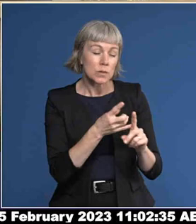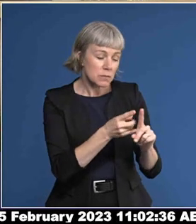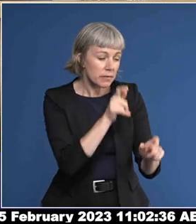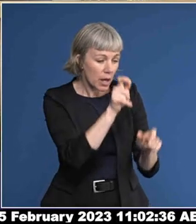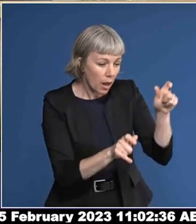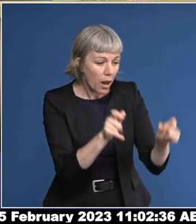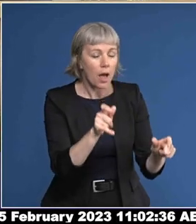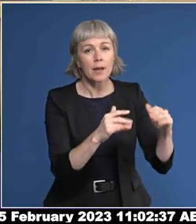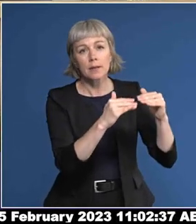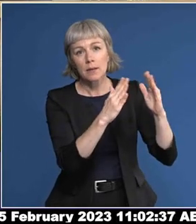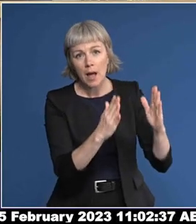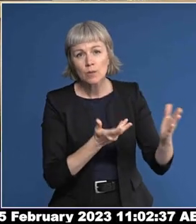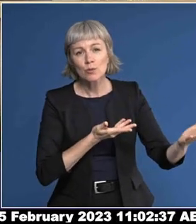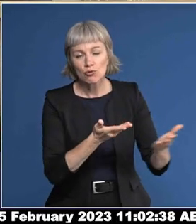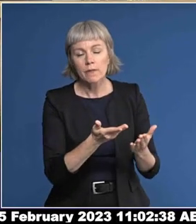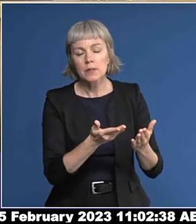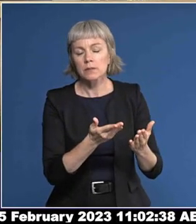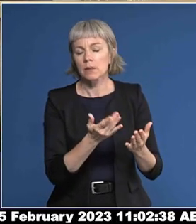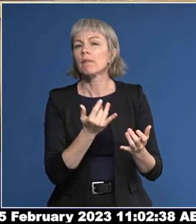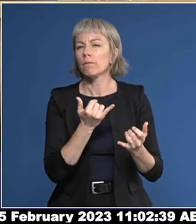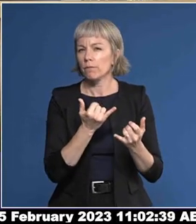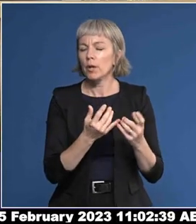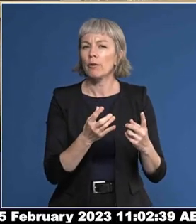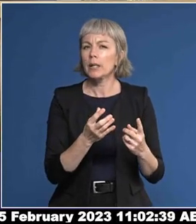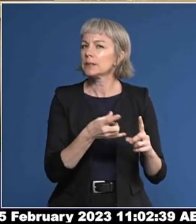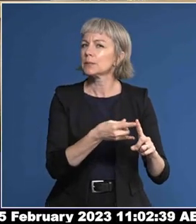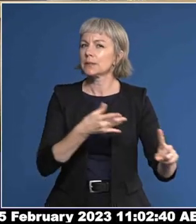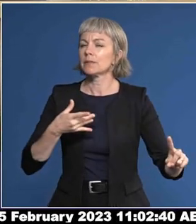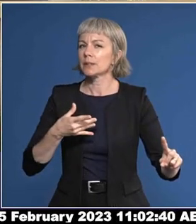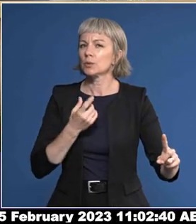I think the culture is something, I believe, that sits separate to training.